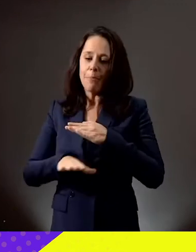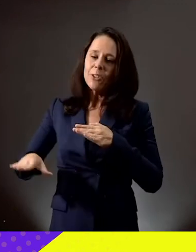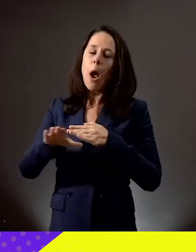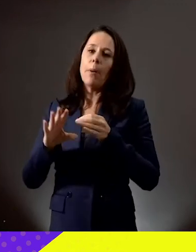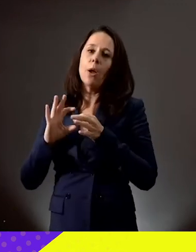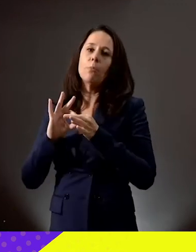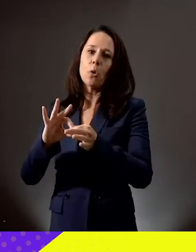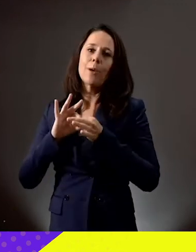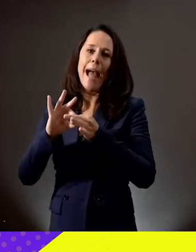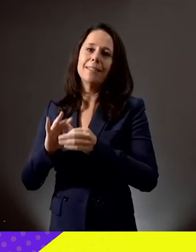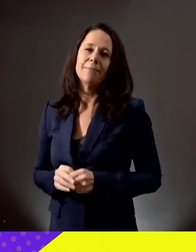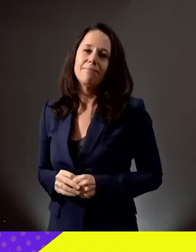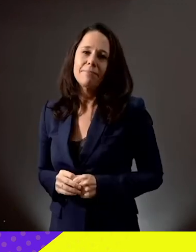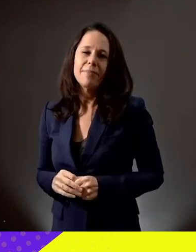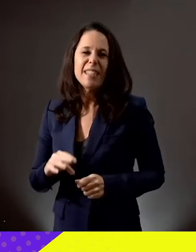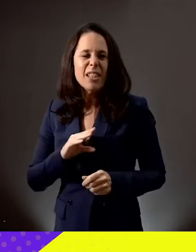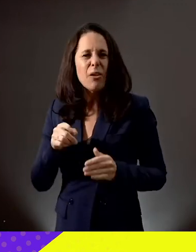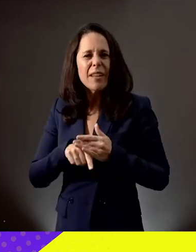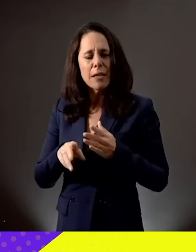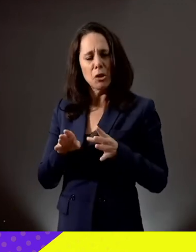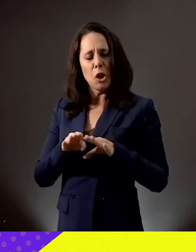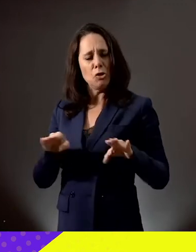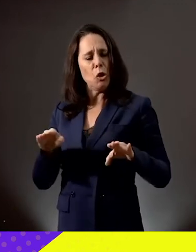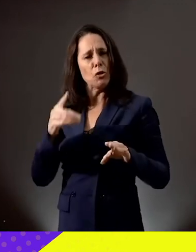and based on the idea that diversity is good for business operations.